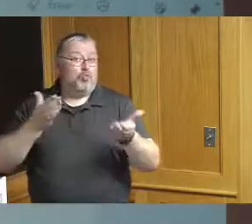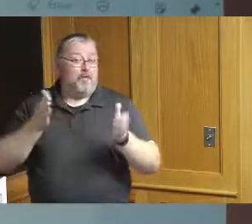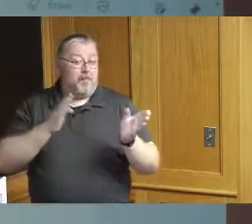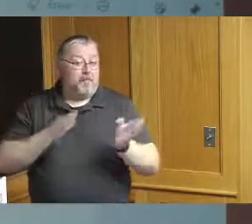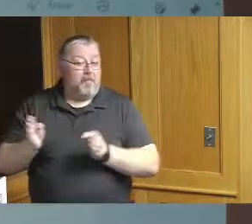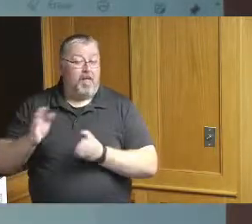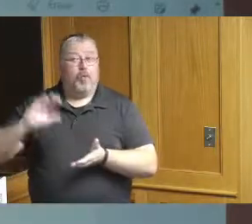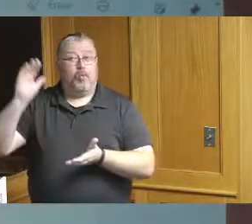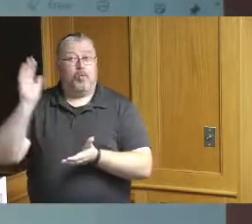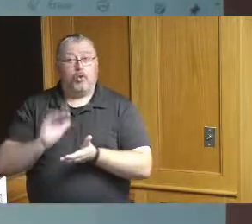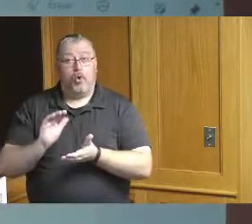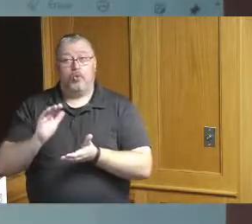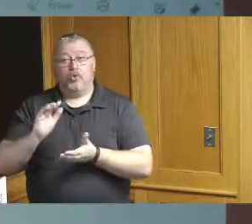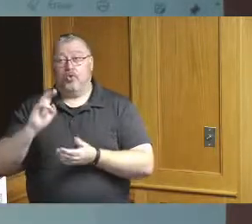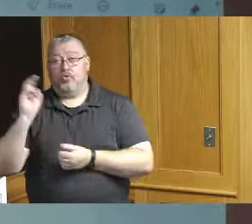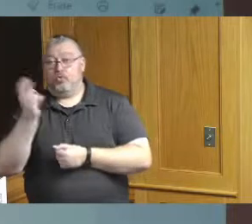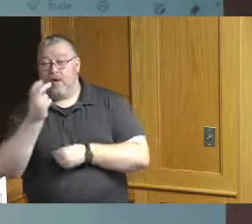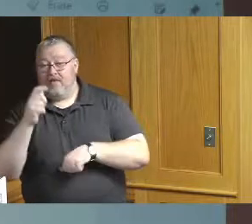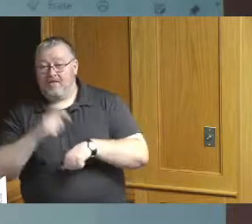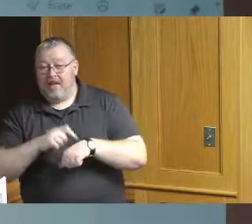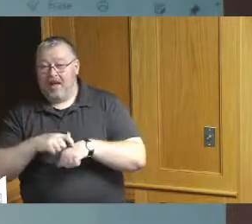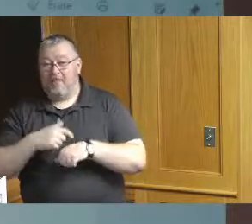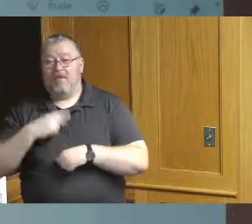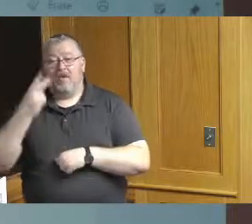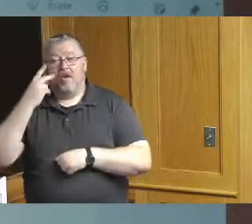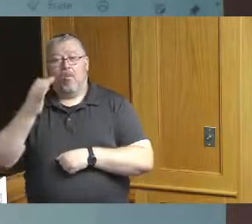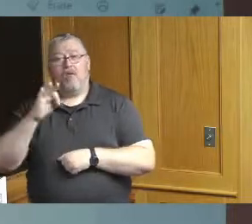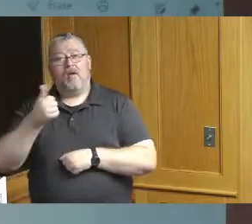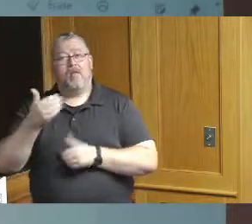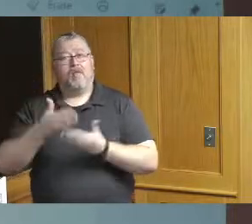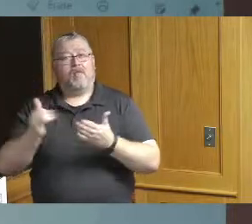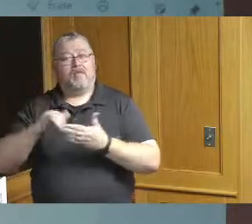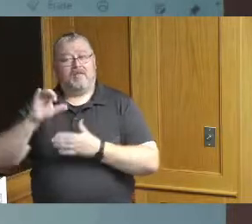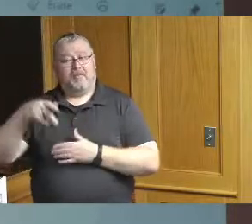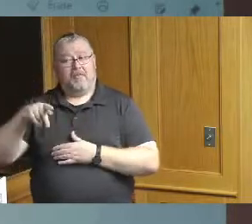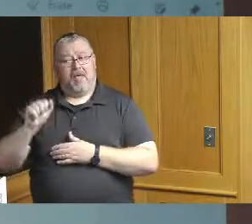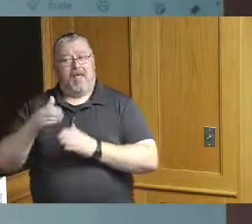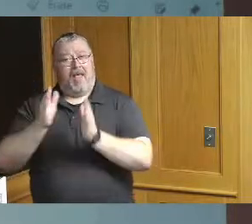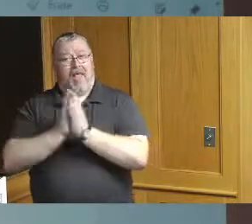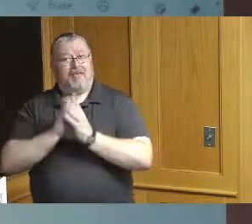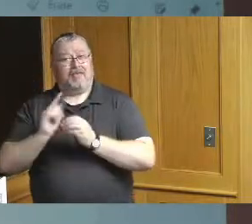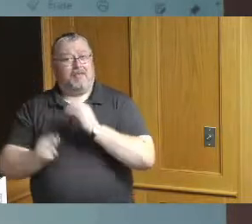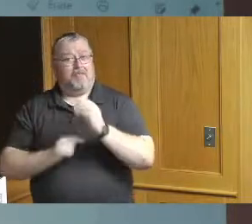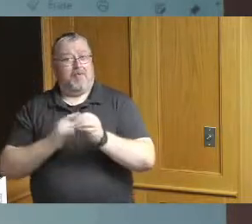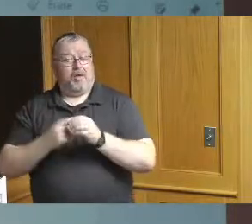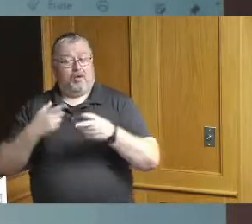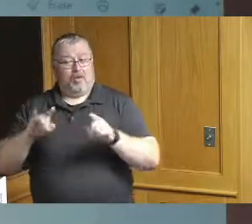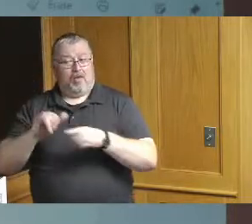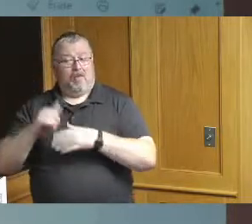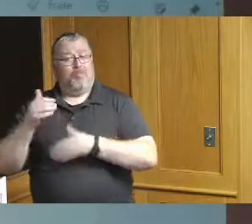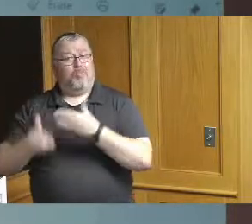reduce student travel time one of the other things that cps asked for during this process was to